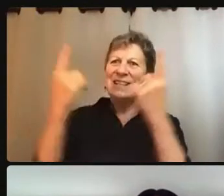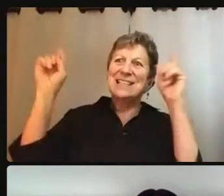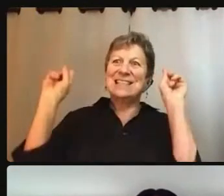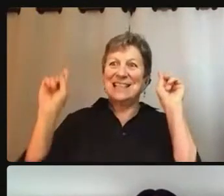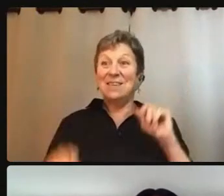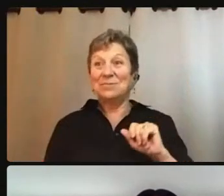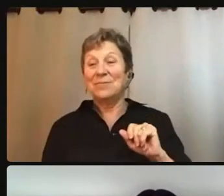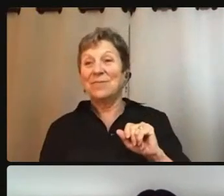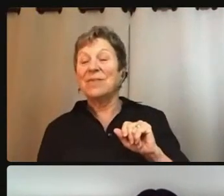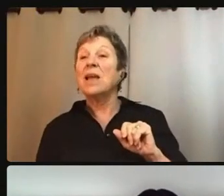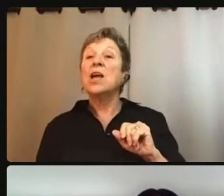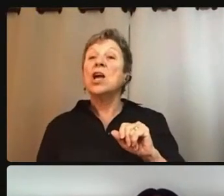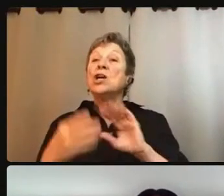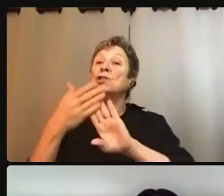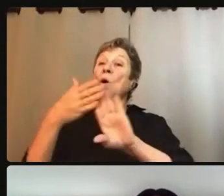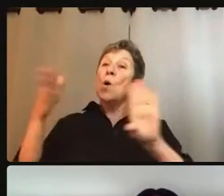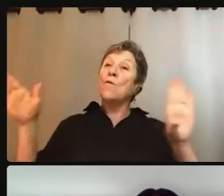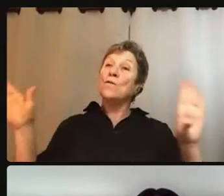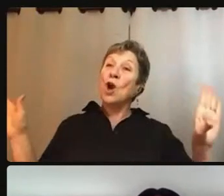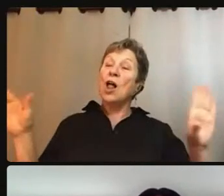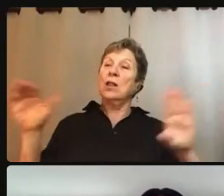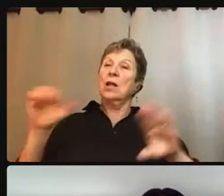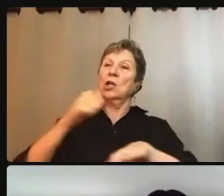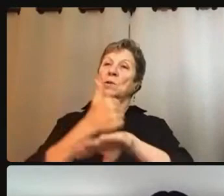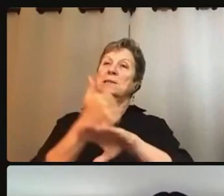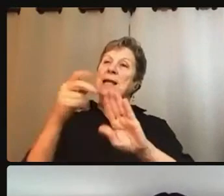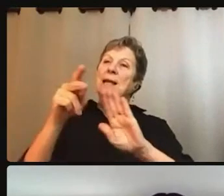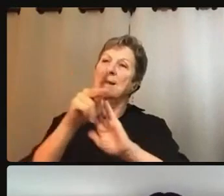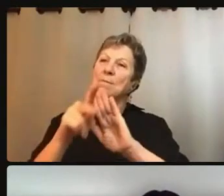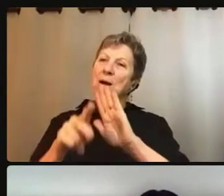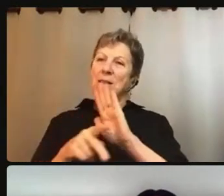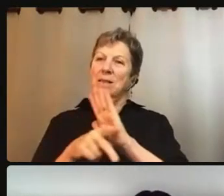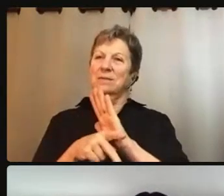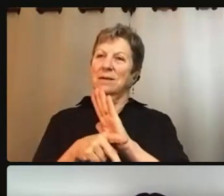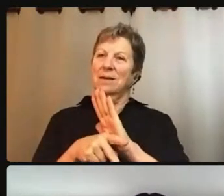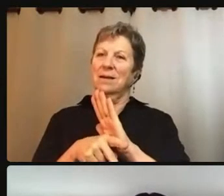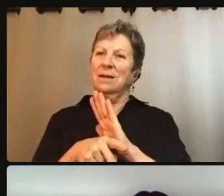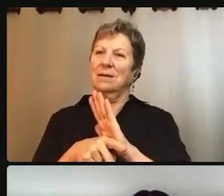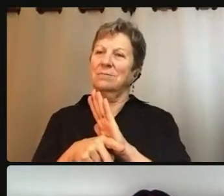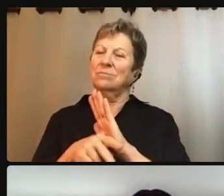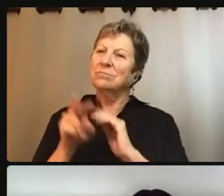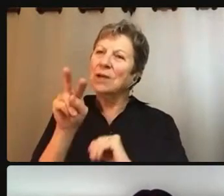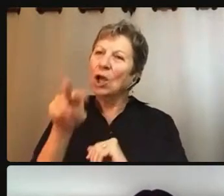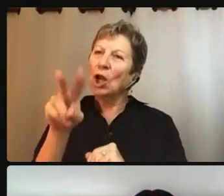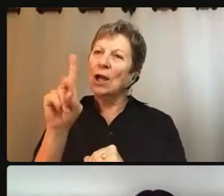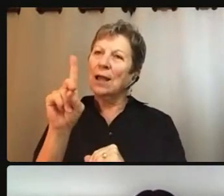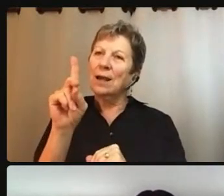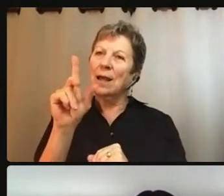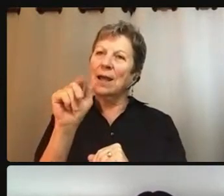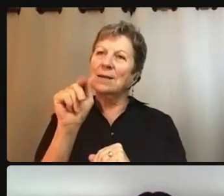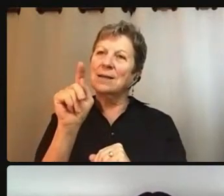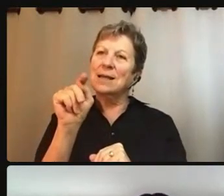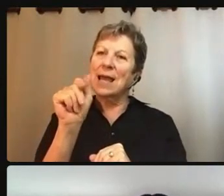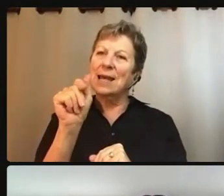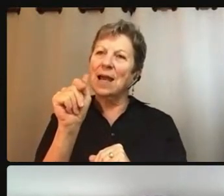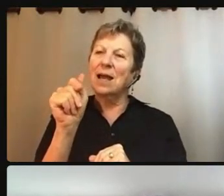REALLY GOOD FOR ALL THE STUDENTS SO THEY ALL SUCCEED?